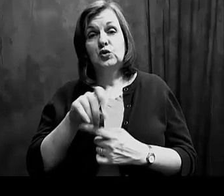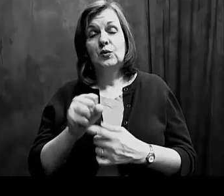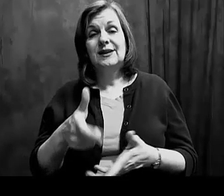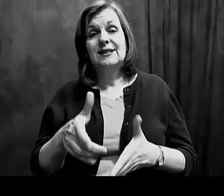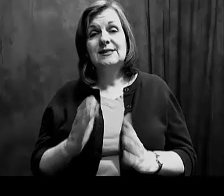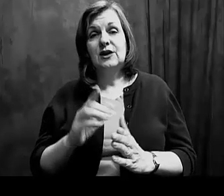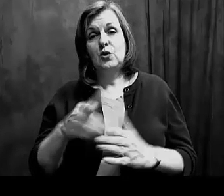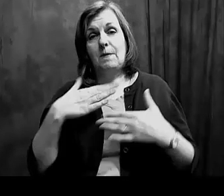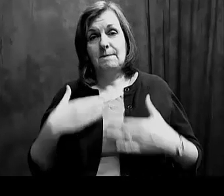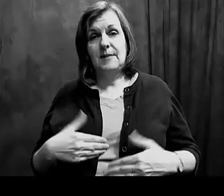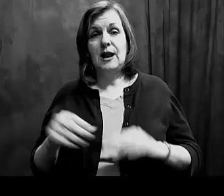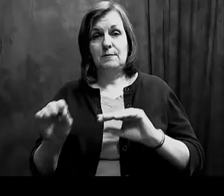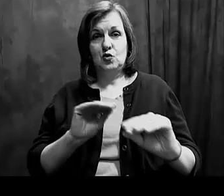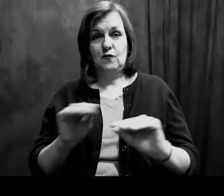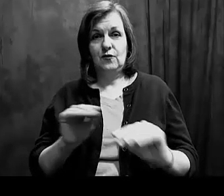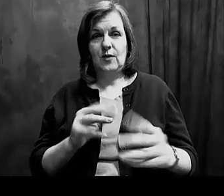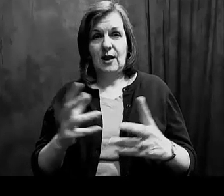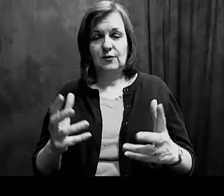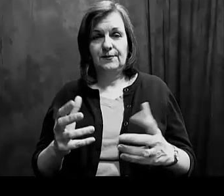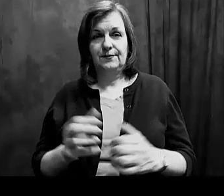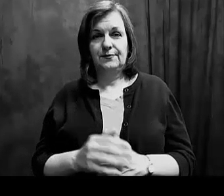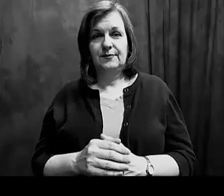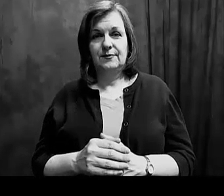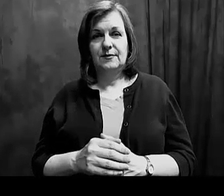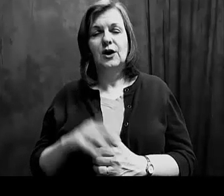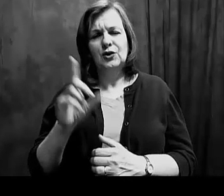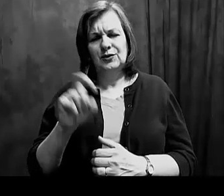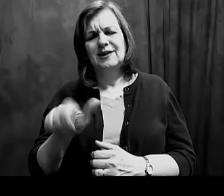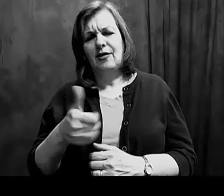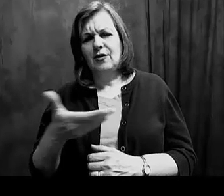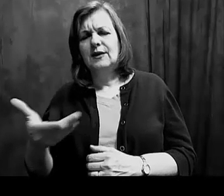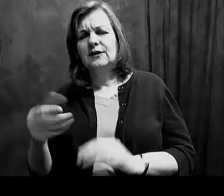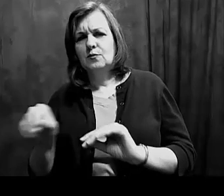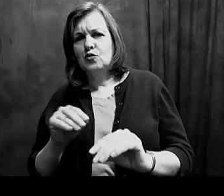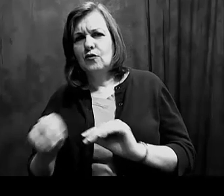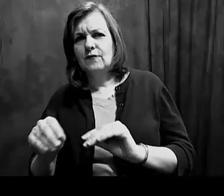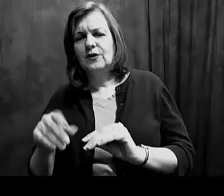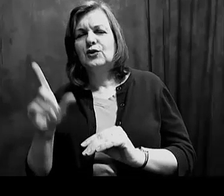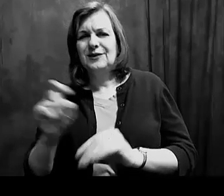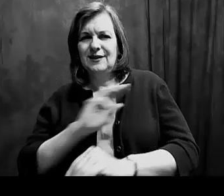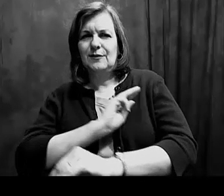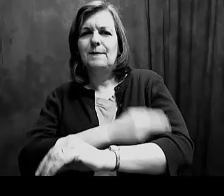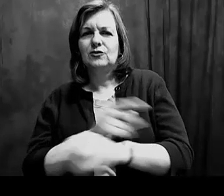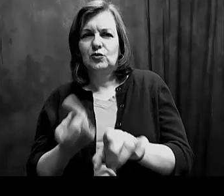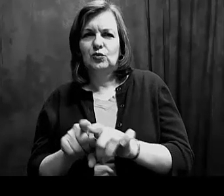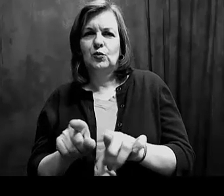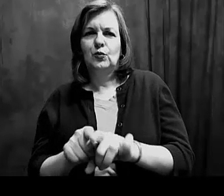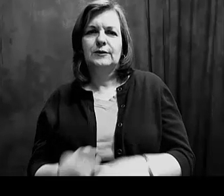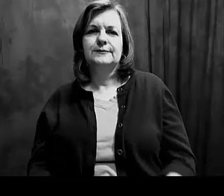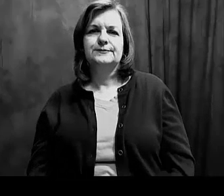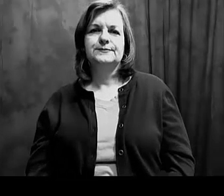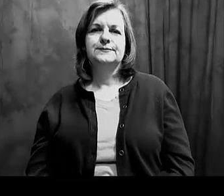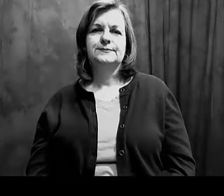it's not the only thing that we need to move around -- we also need a muscular system to help us move as well!